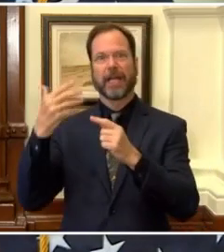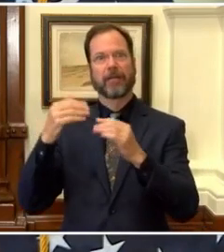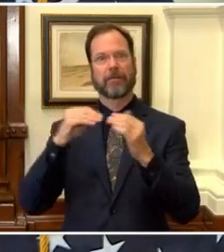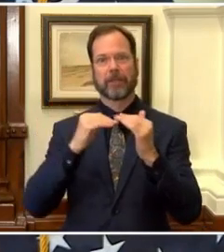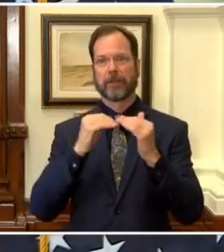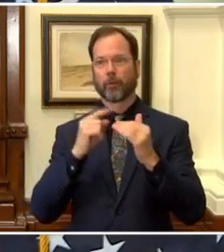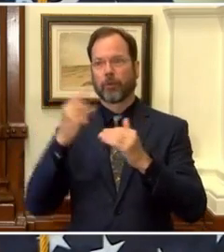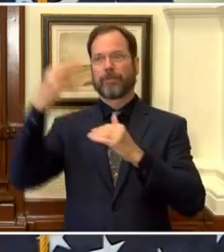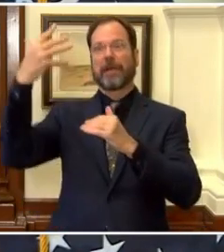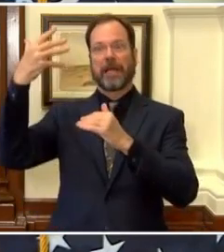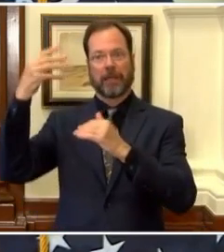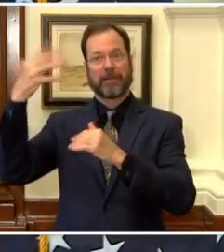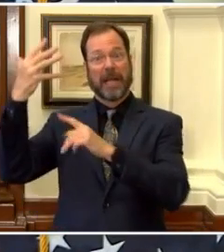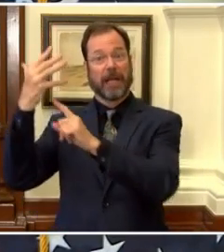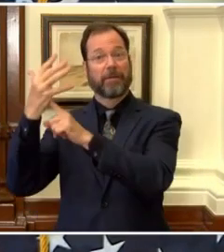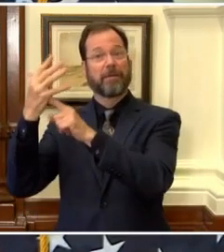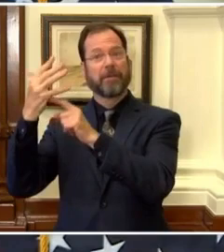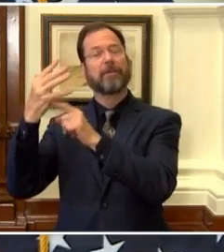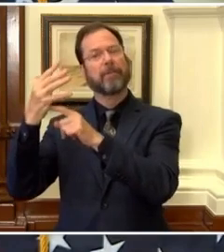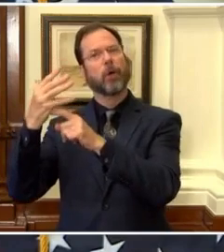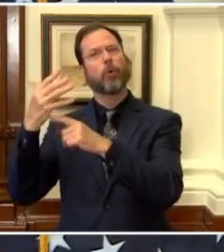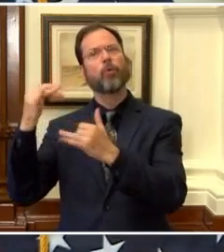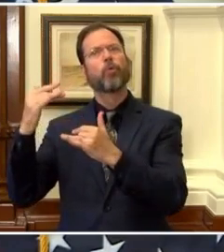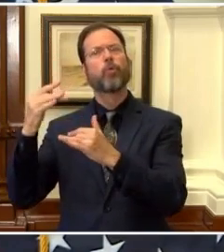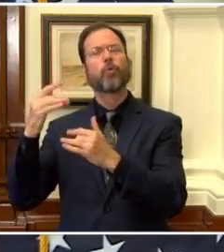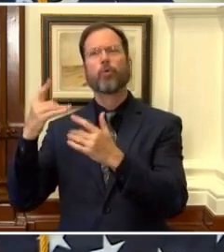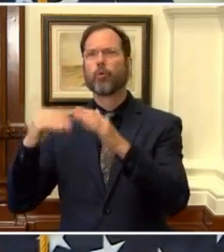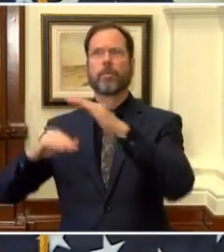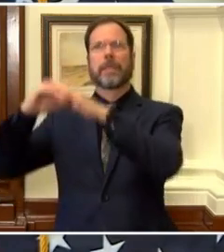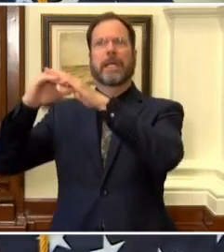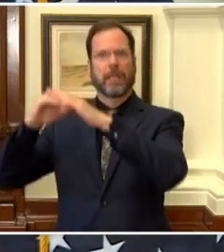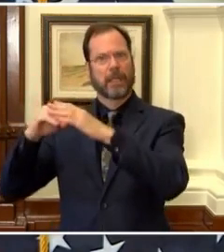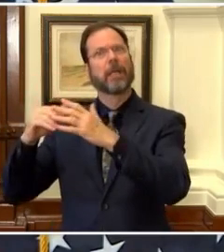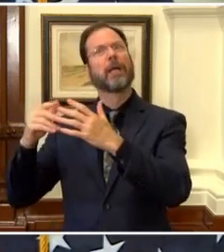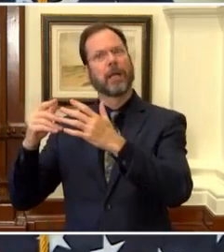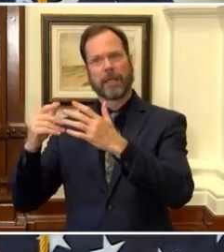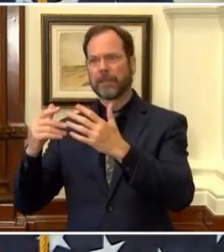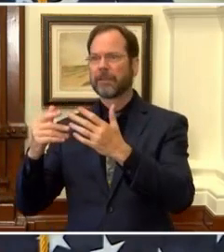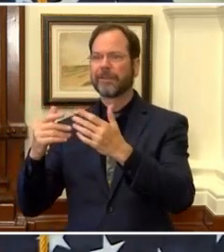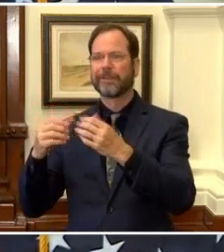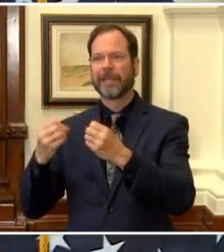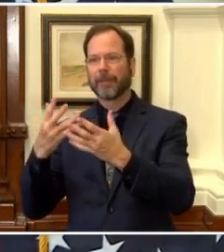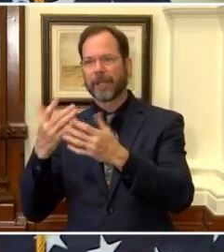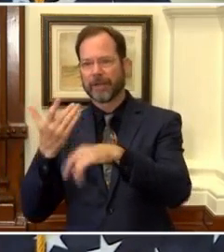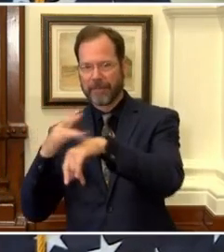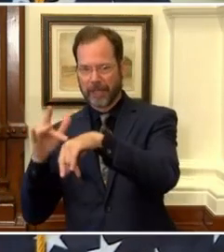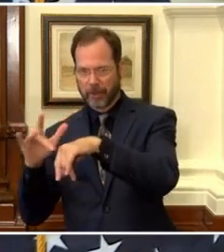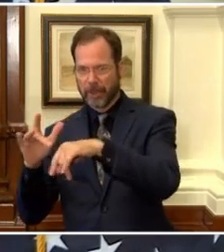HEALTH CARE SYSTEM. WE LAID OUT A ONE THROUGH FIVE